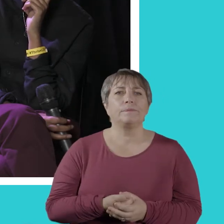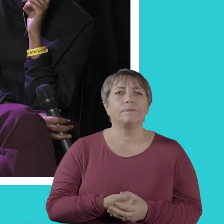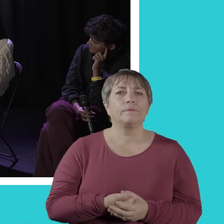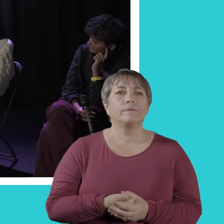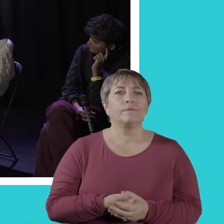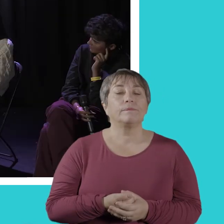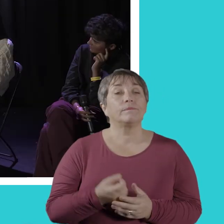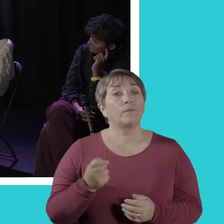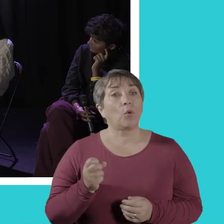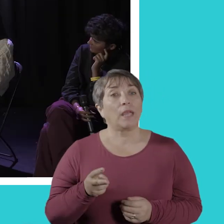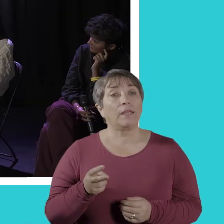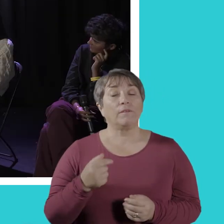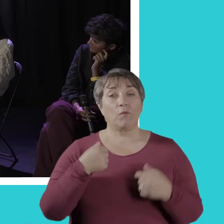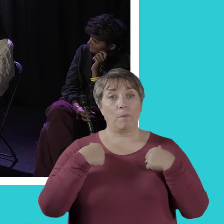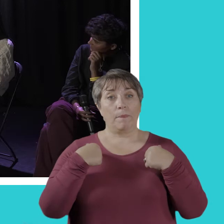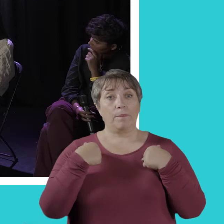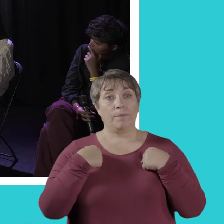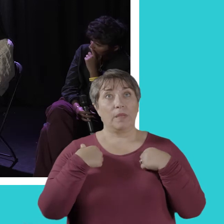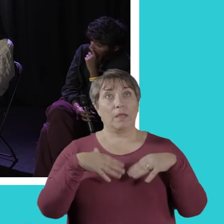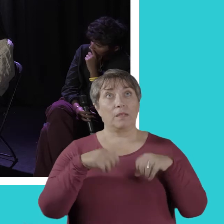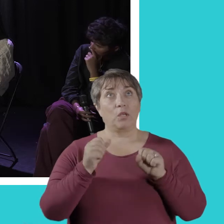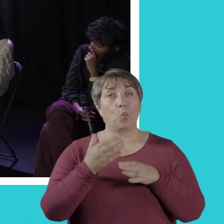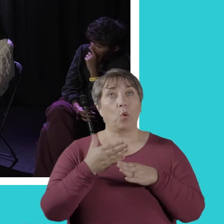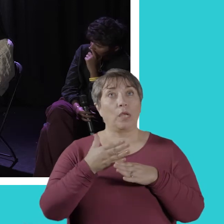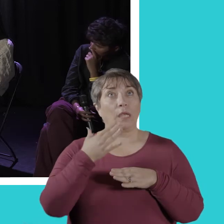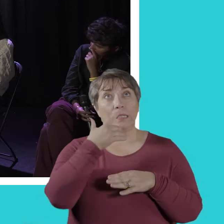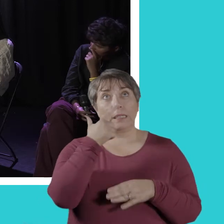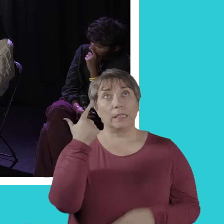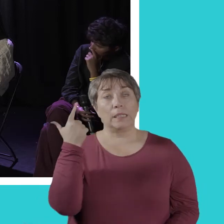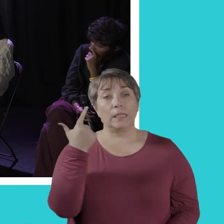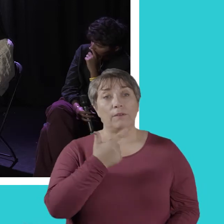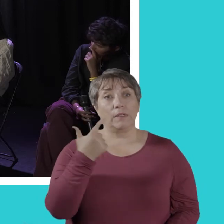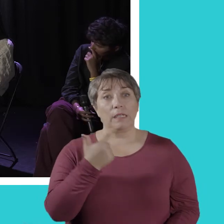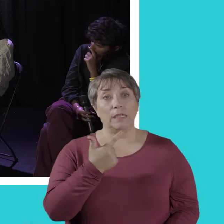Okay so for me personally I started working when I was 17 in a 9 to 5. So I left college in